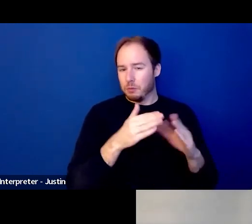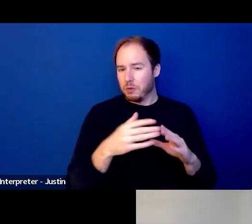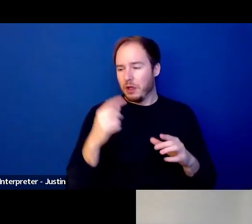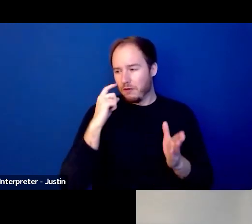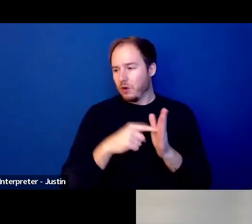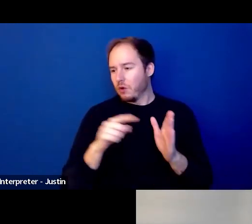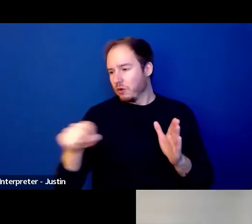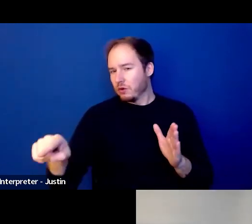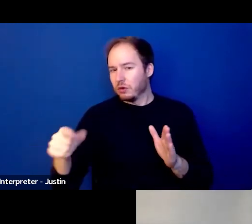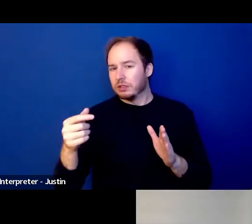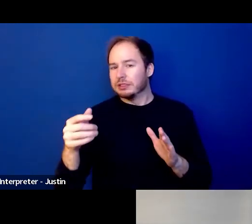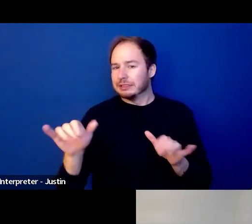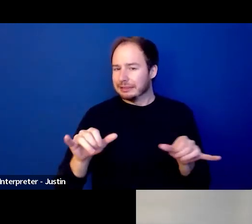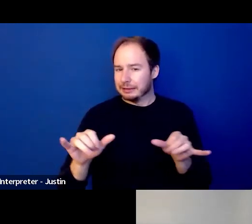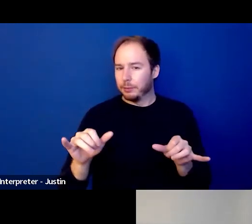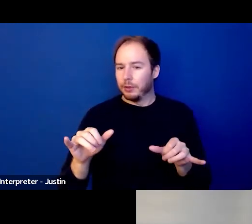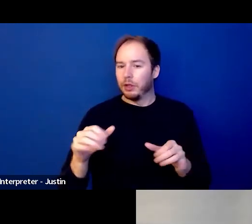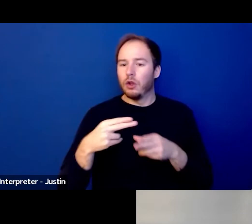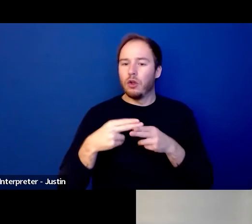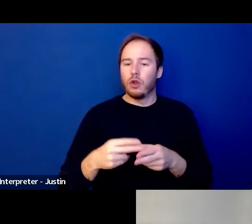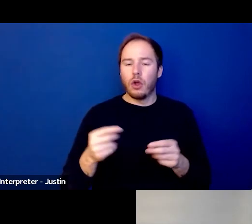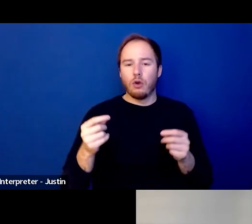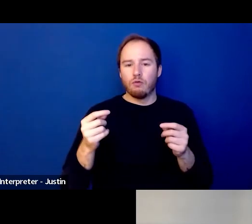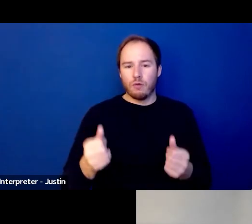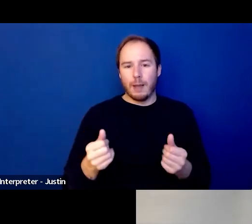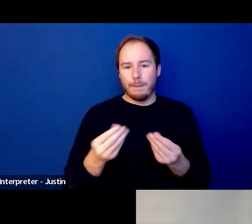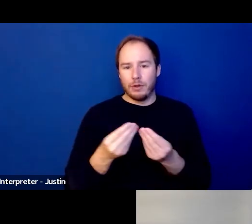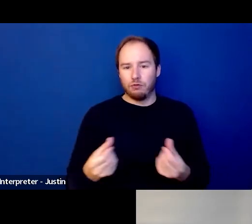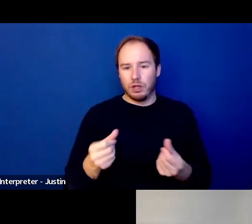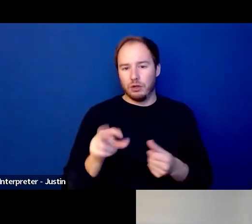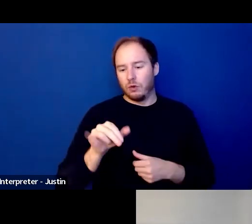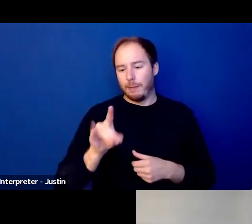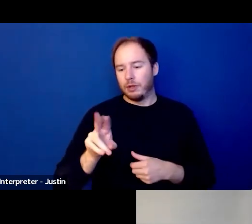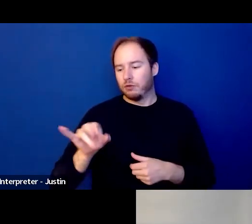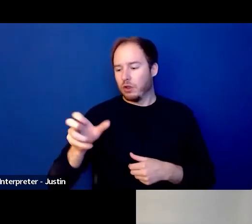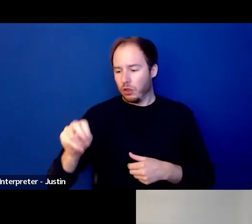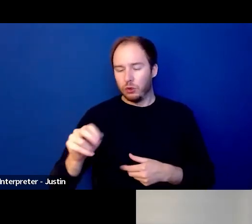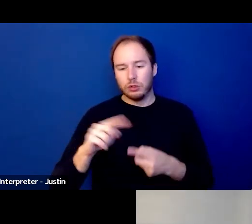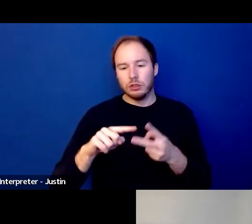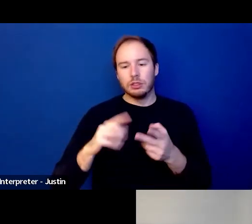is we call it Rapid Resolution. Some communities call it housing problem solving.